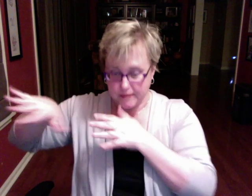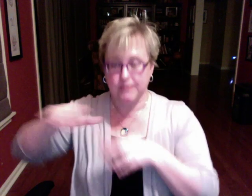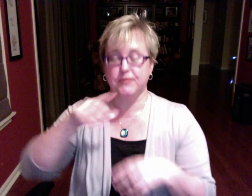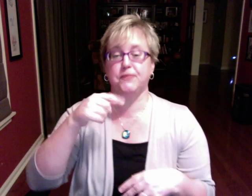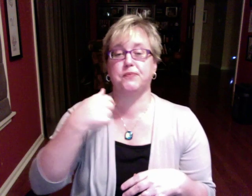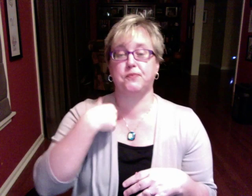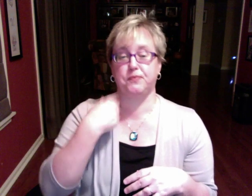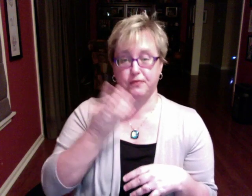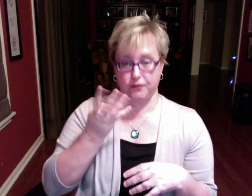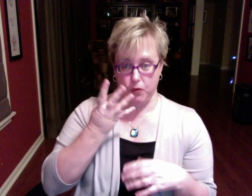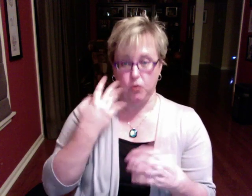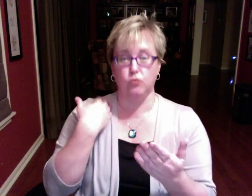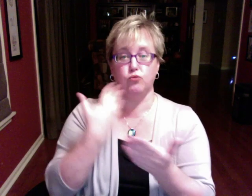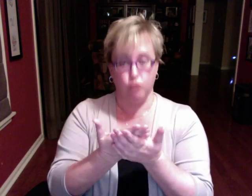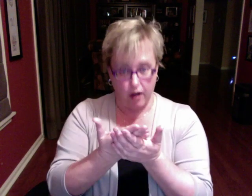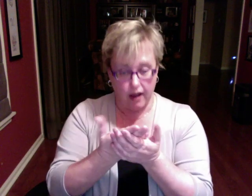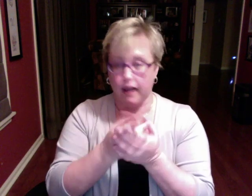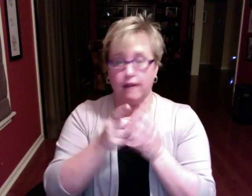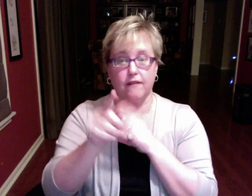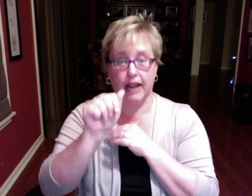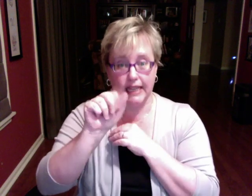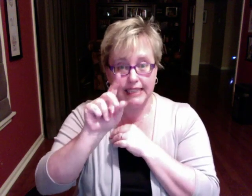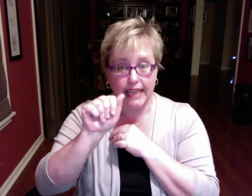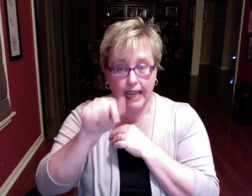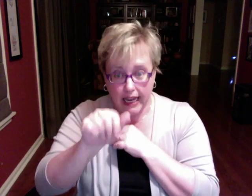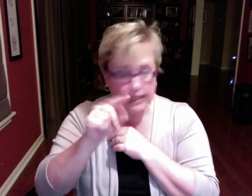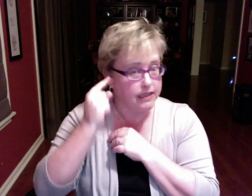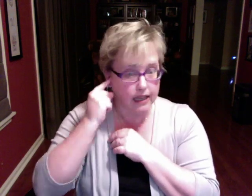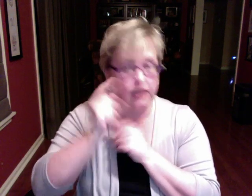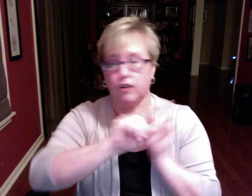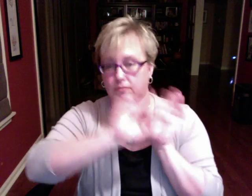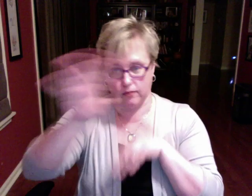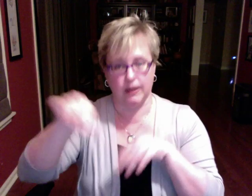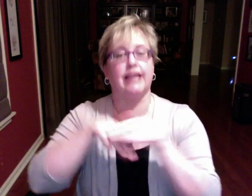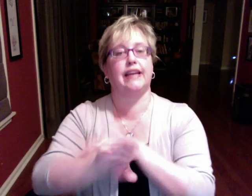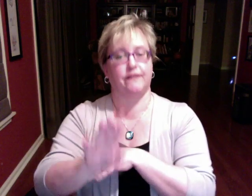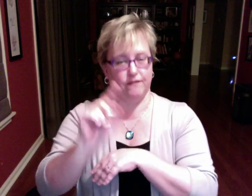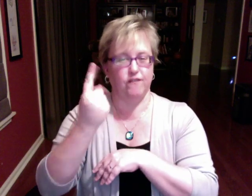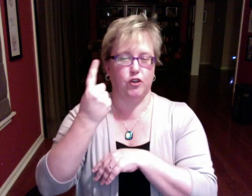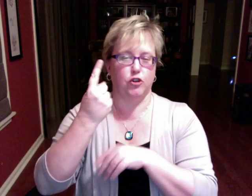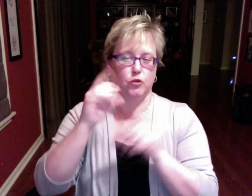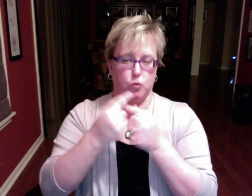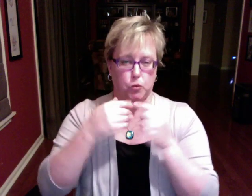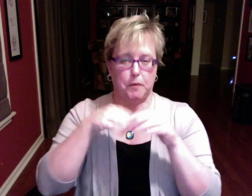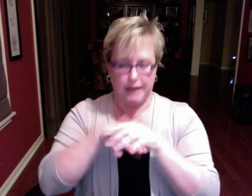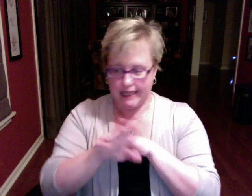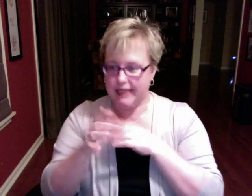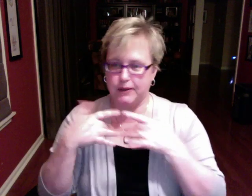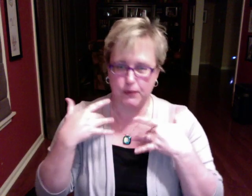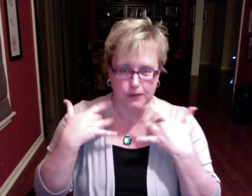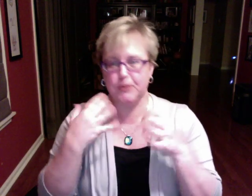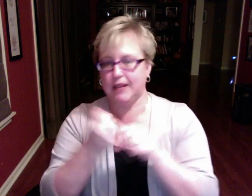When we arrived - they said we were ADA - you can’t hear? Go up to the front of the lines. We were one of the first ones to get in.